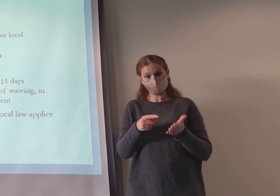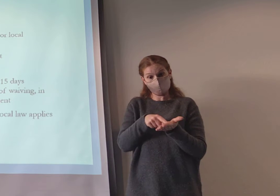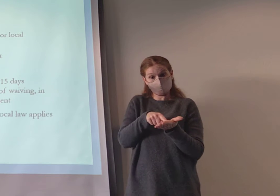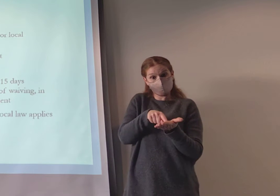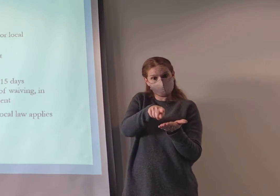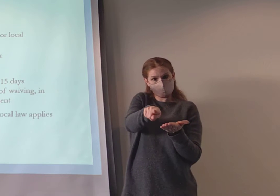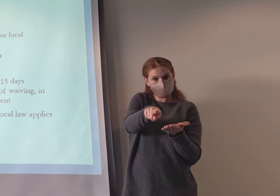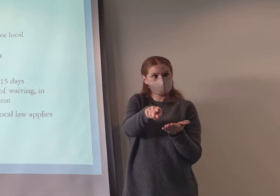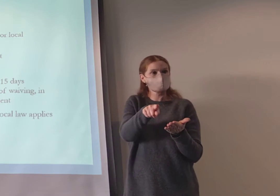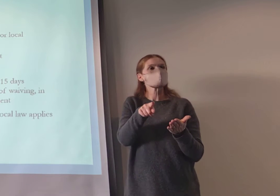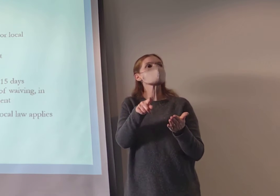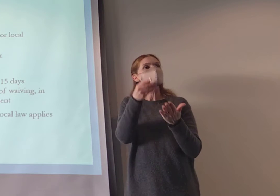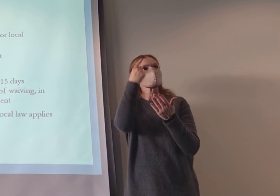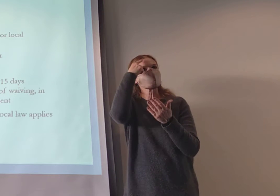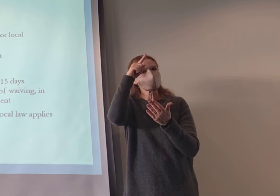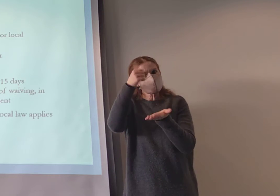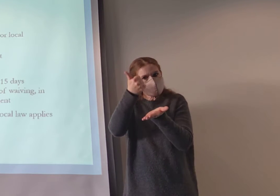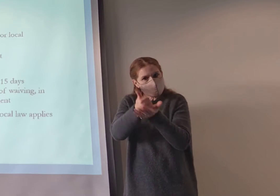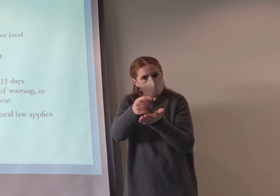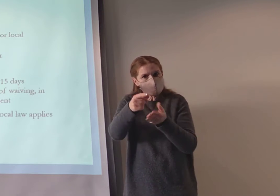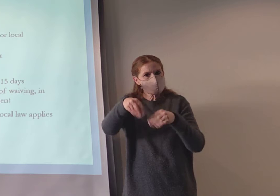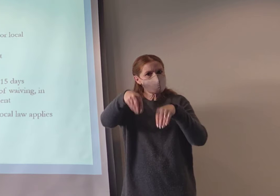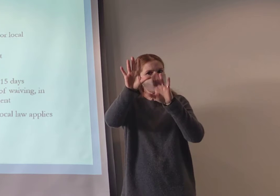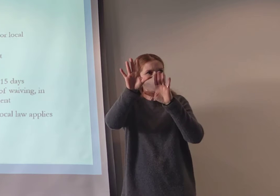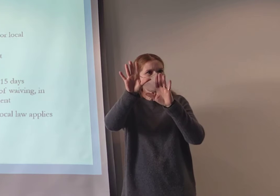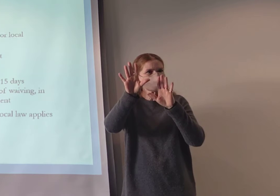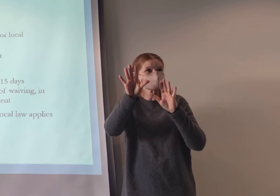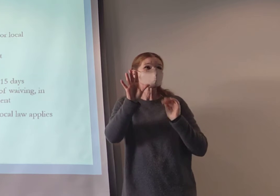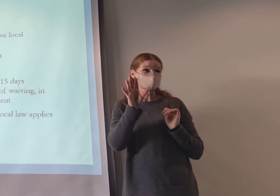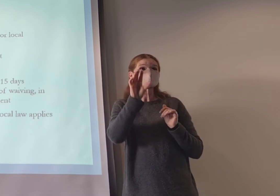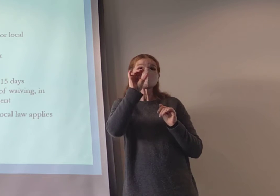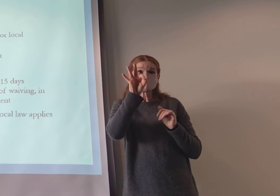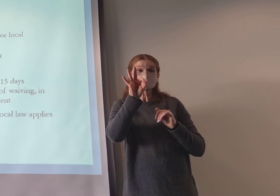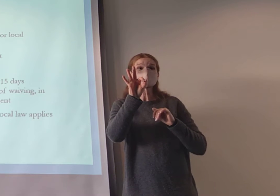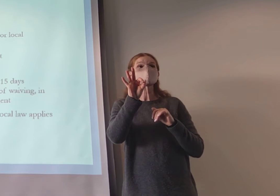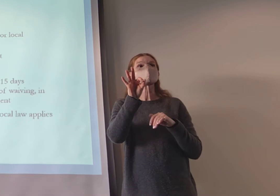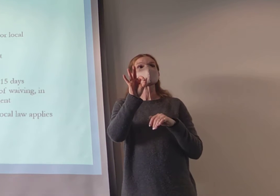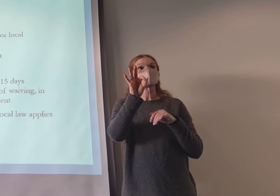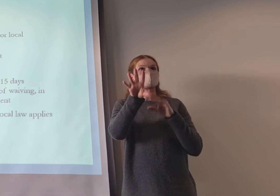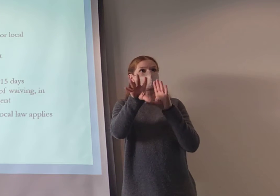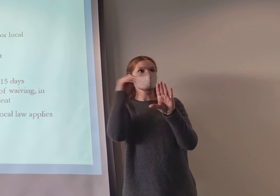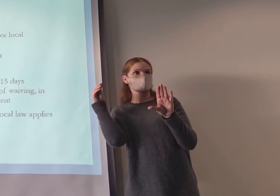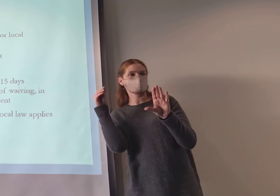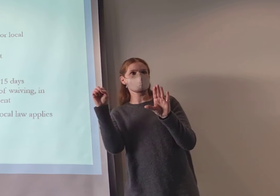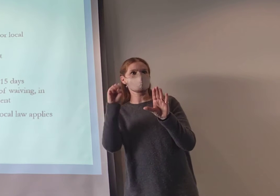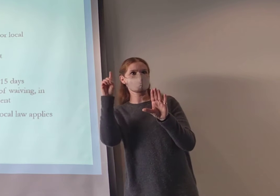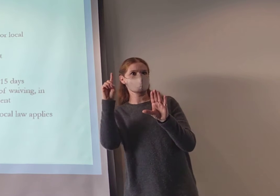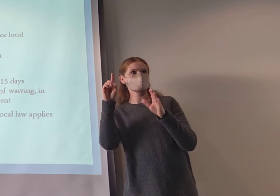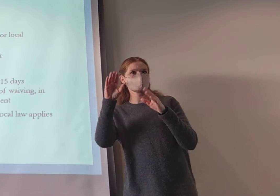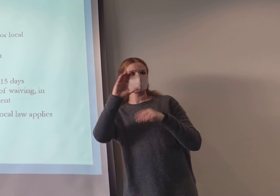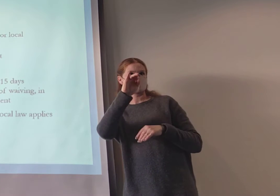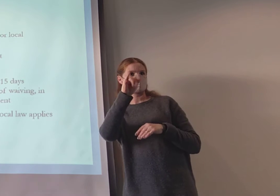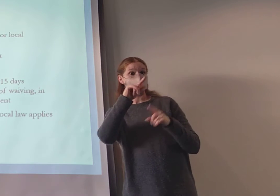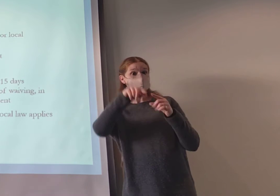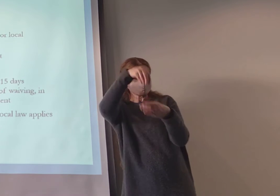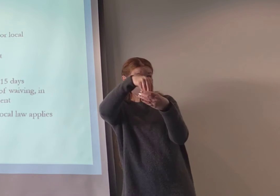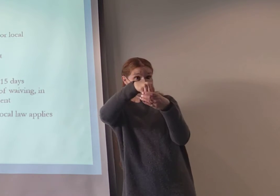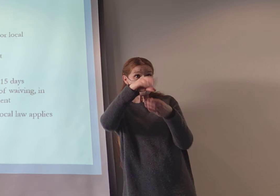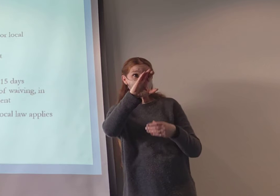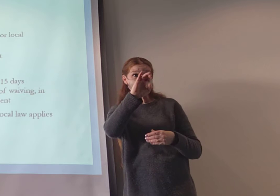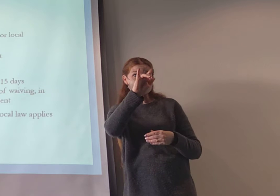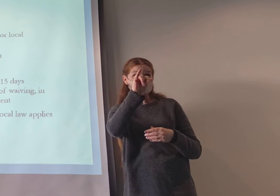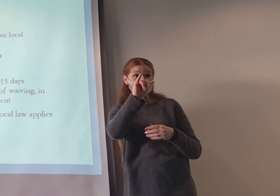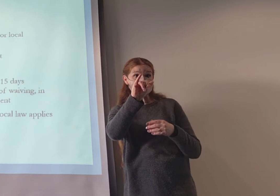But if they live in the city of San Diego, the city of San Diego does not have that law